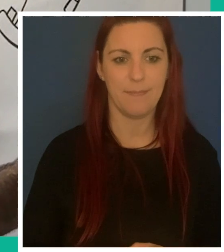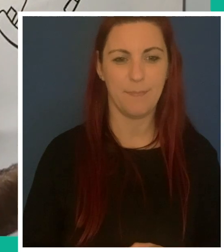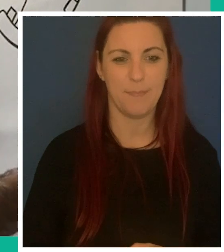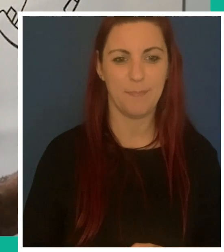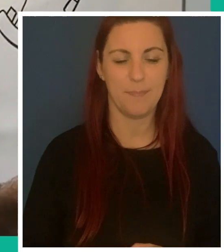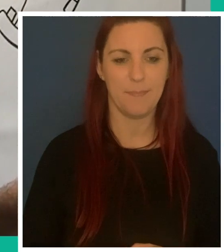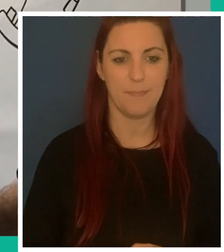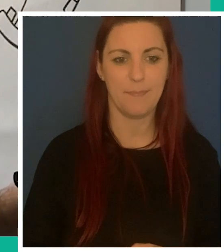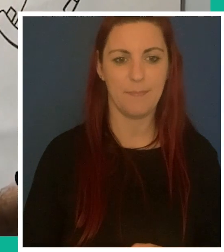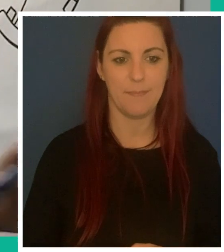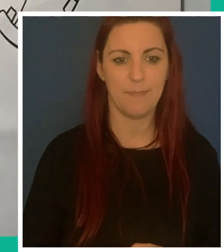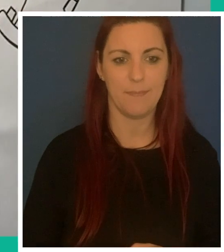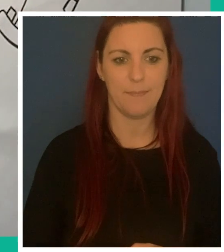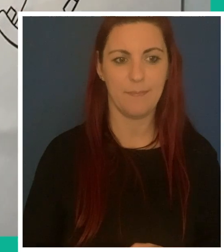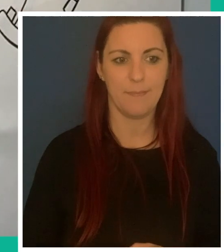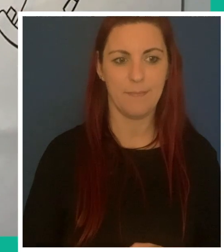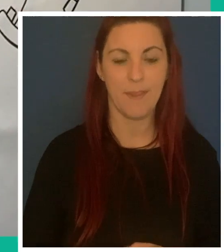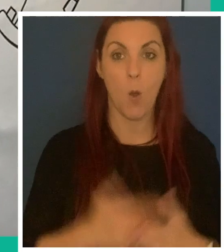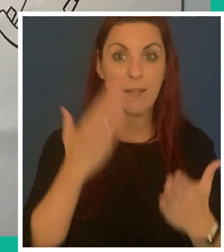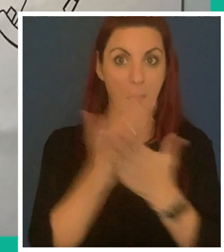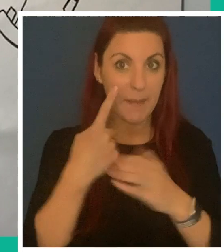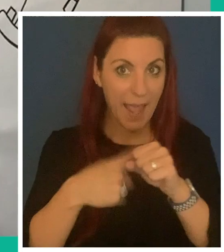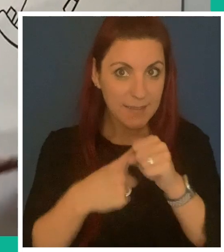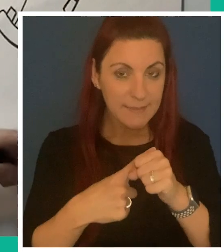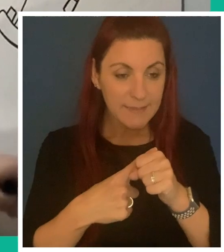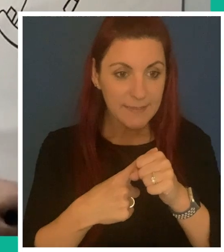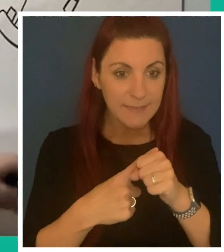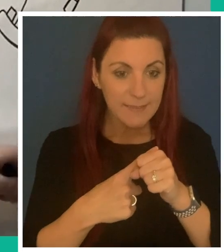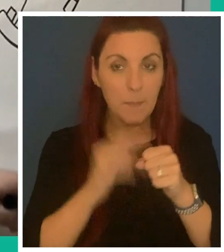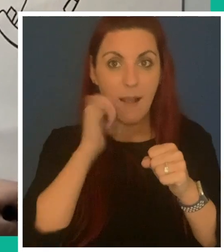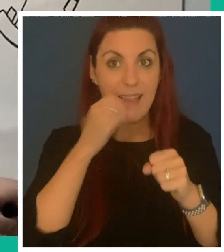that curve down and then we're going to stop because that's where his leg is and